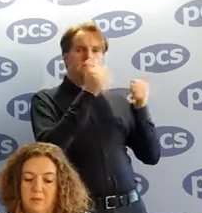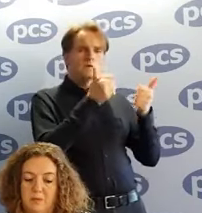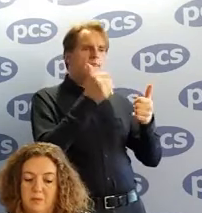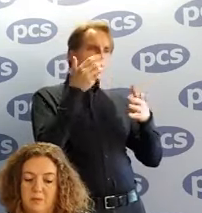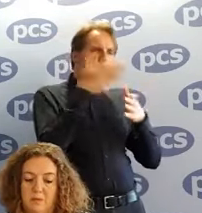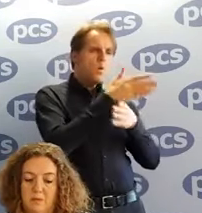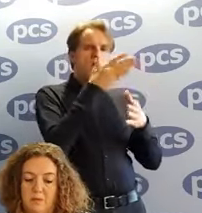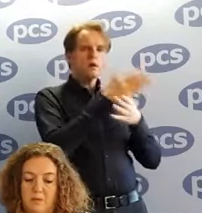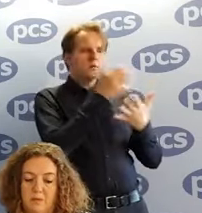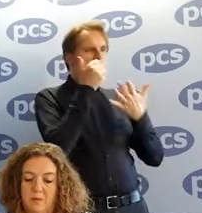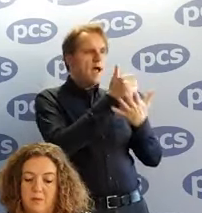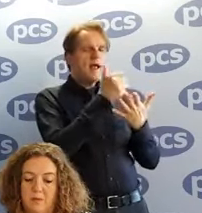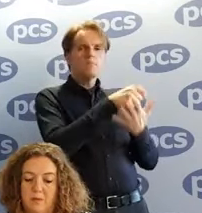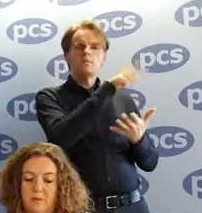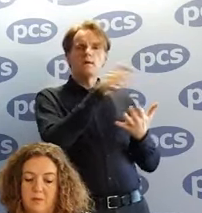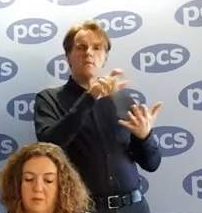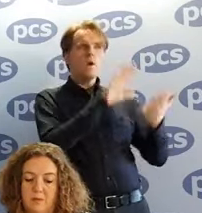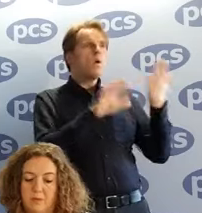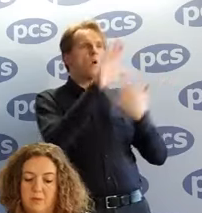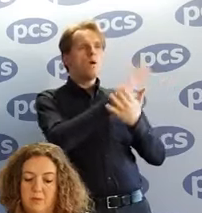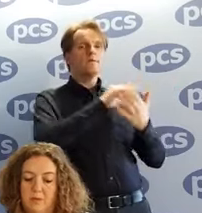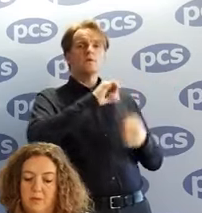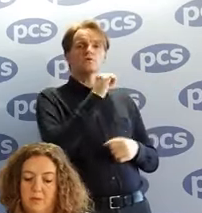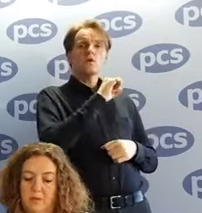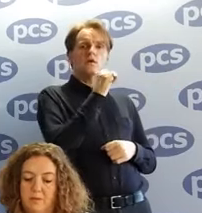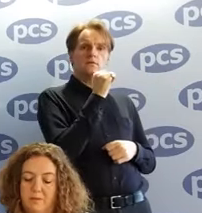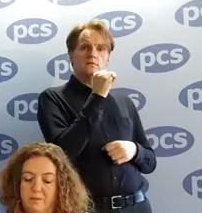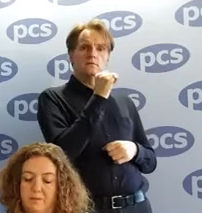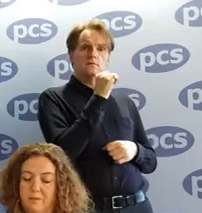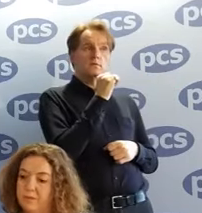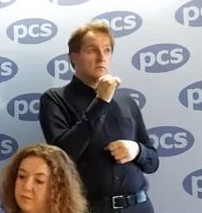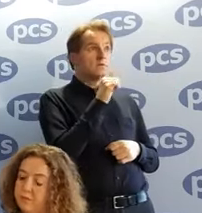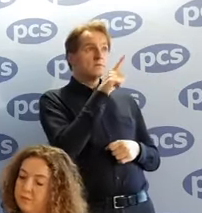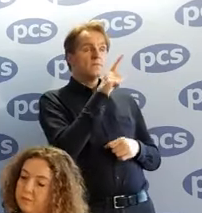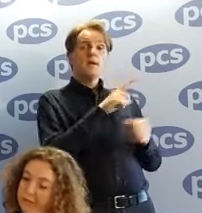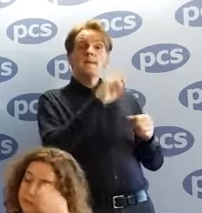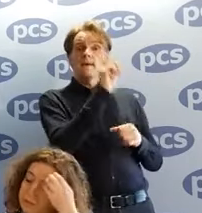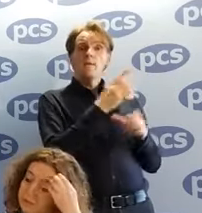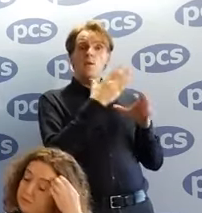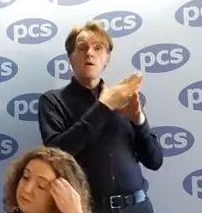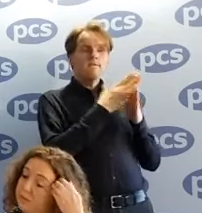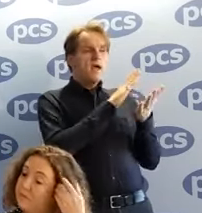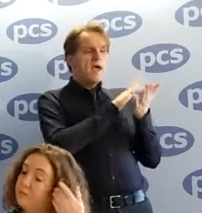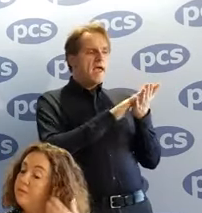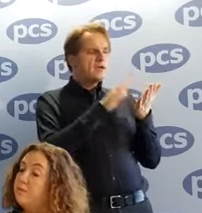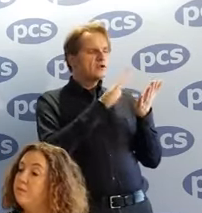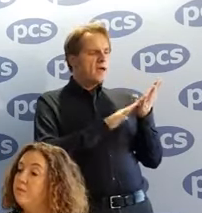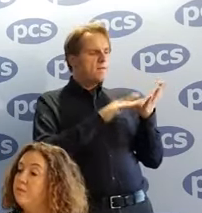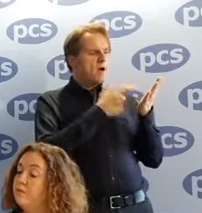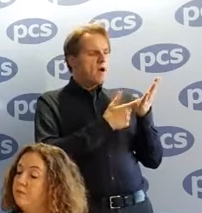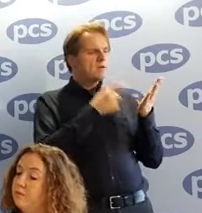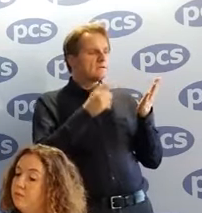people of Scotland. But we have other members in Scotland who of course work in DWP in HMRC and other government departments who're not being treated in